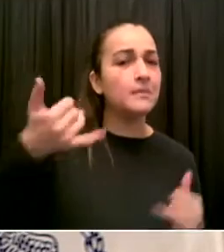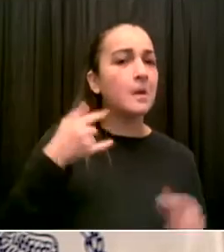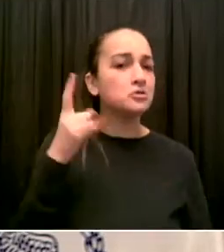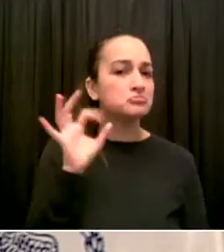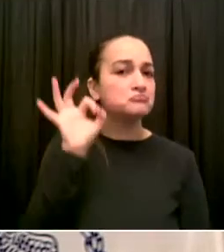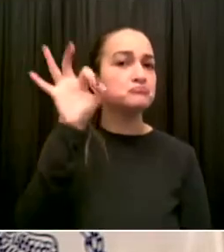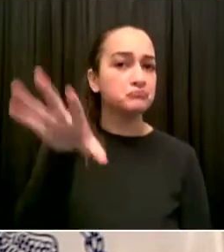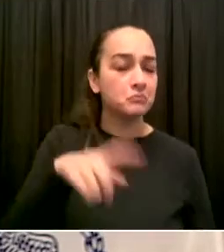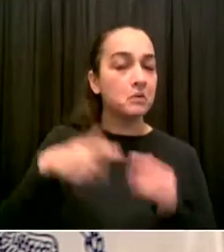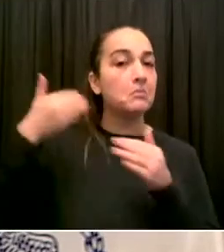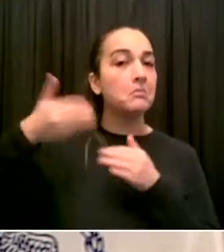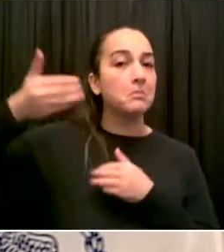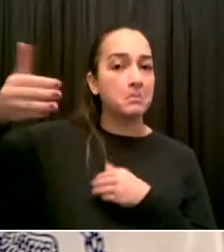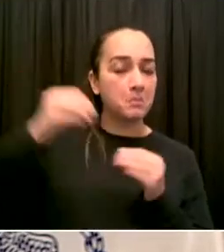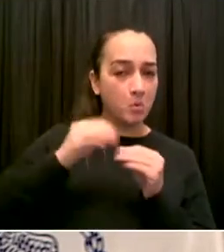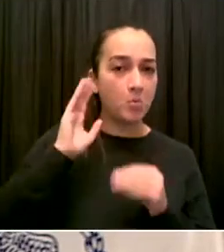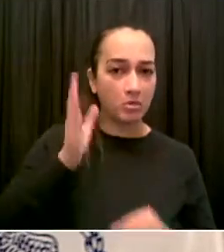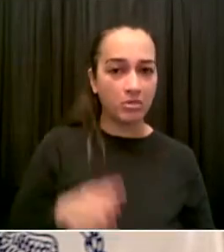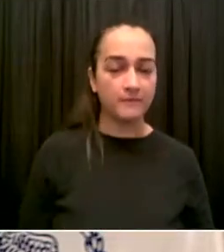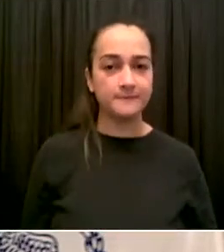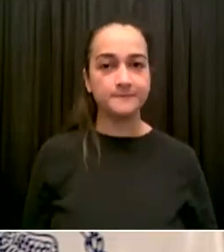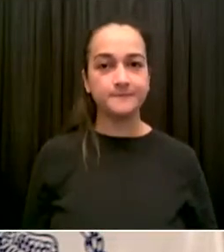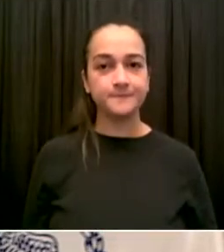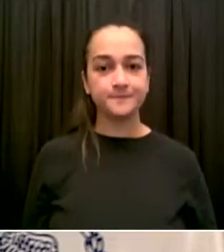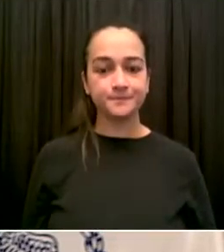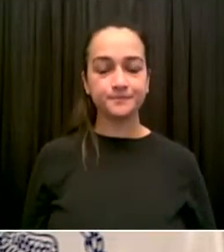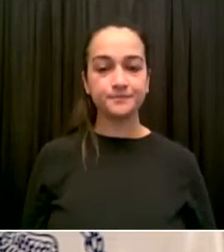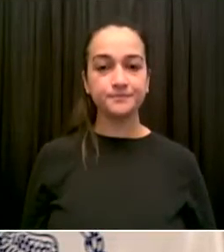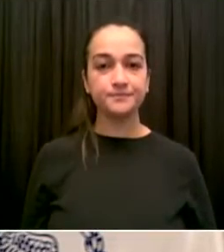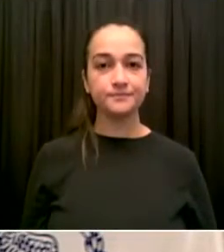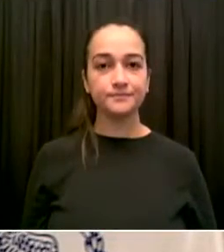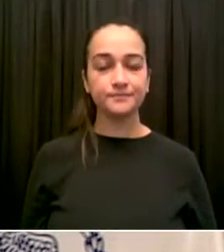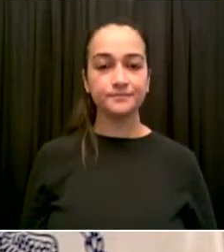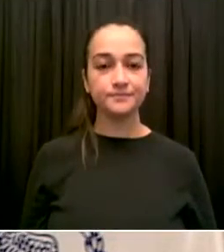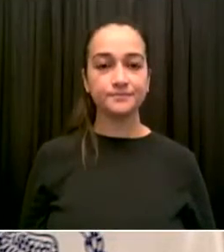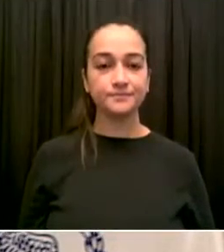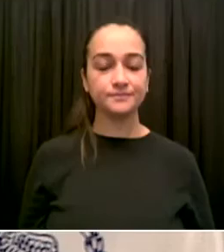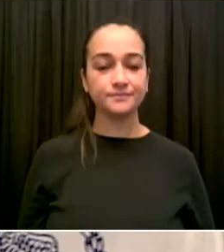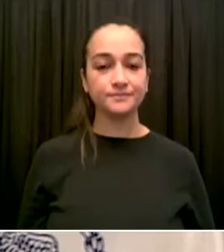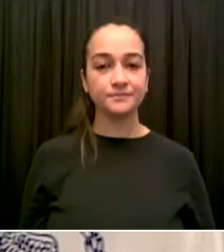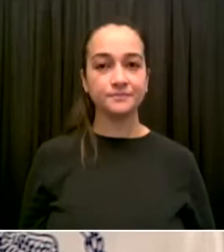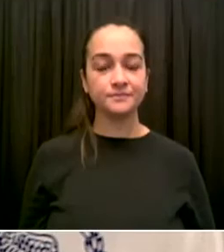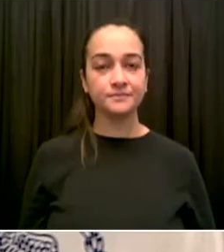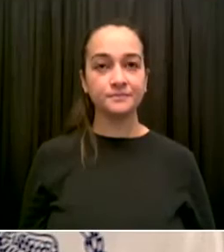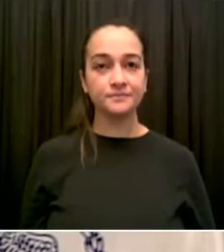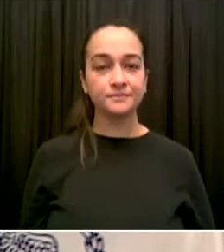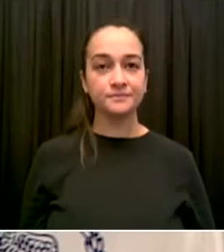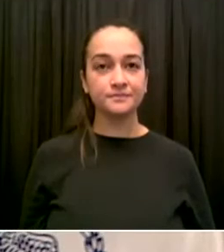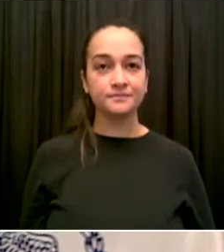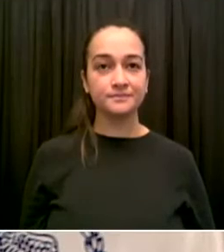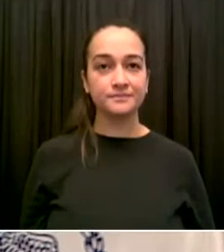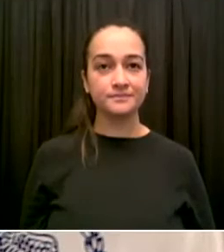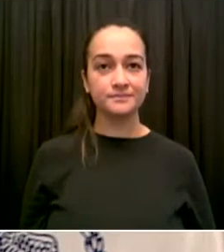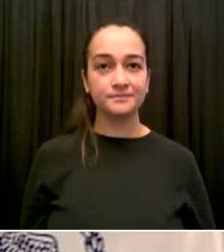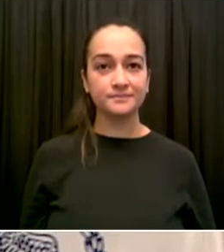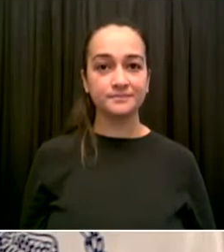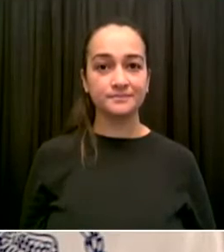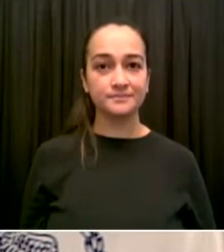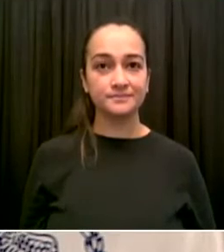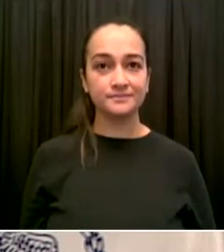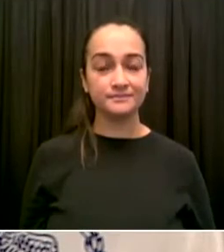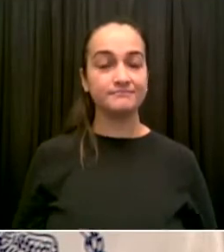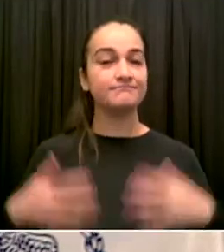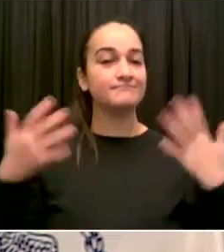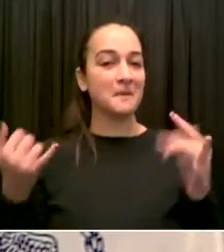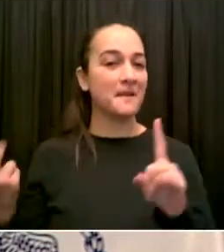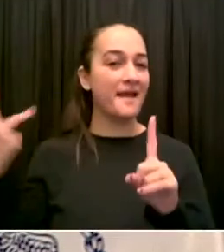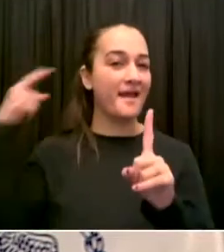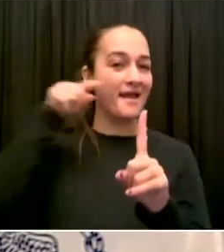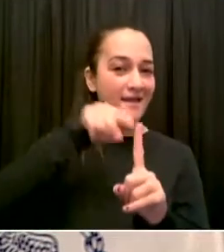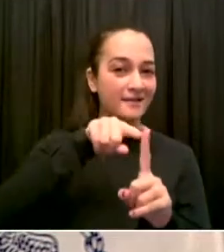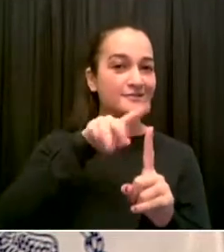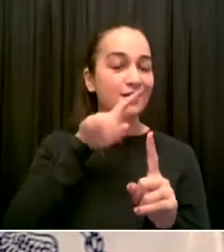THIS IN THE WEEKS AHEAD.